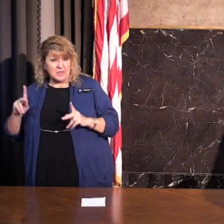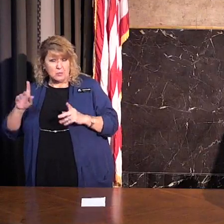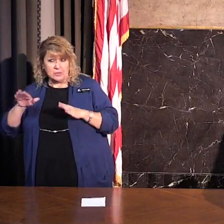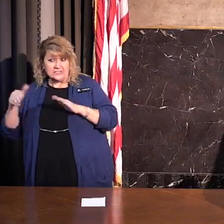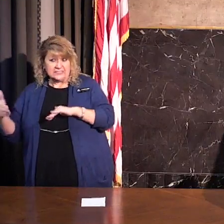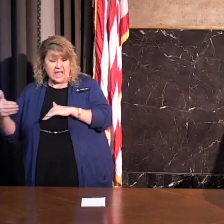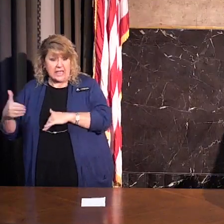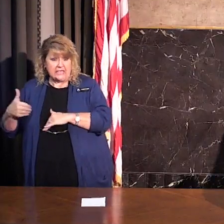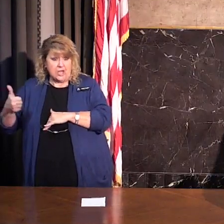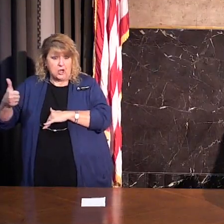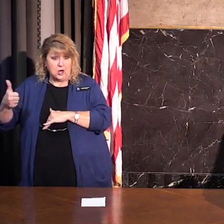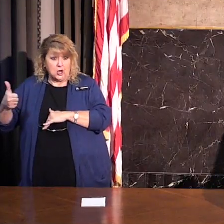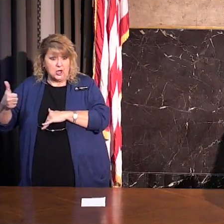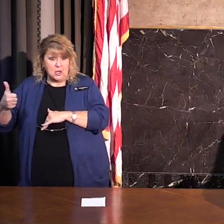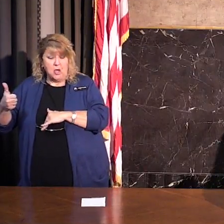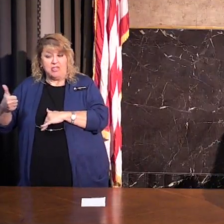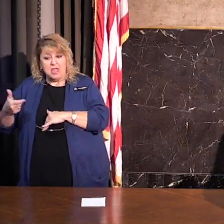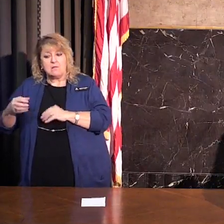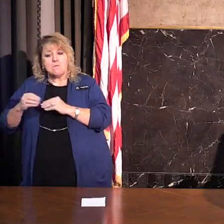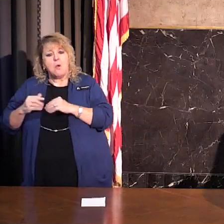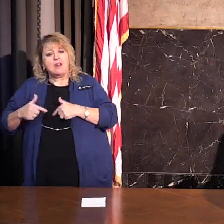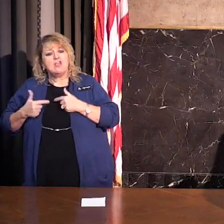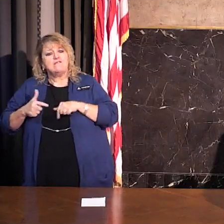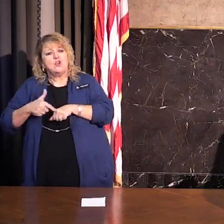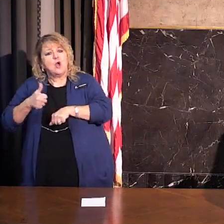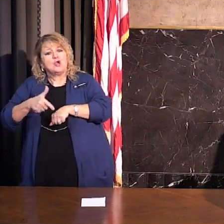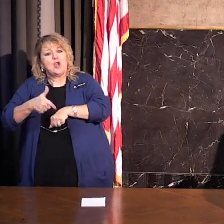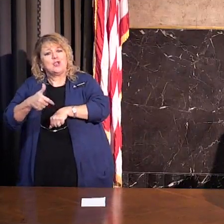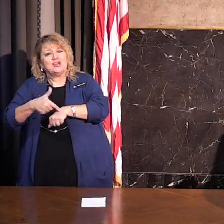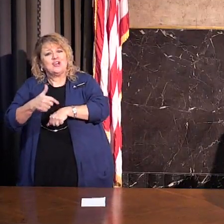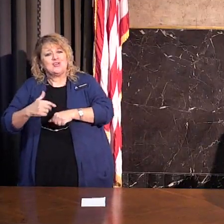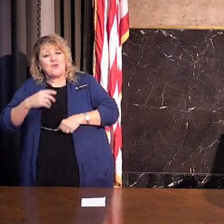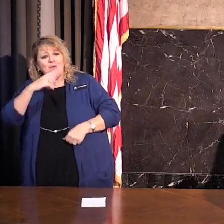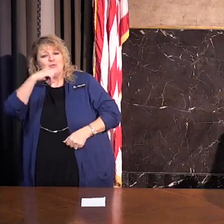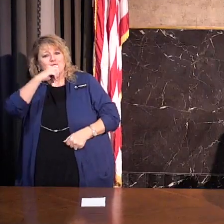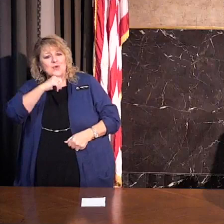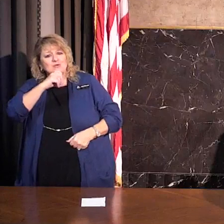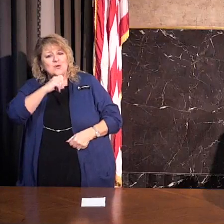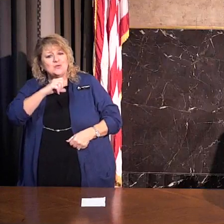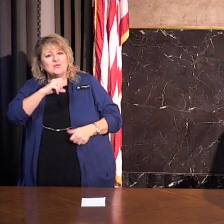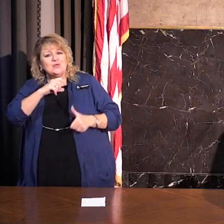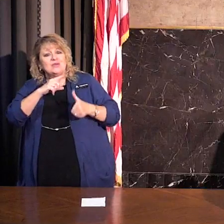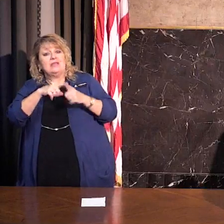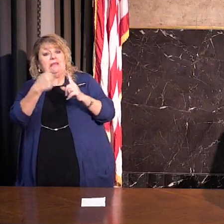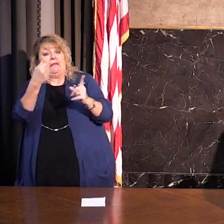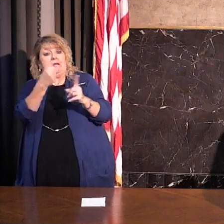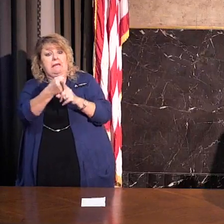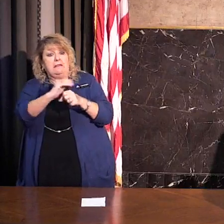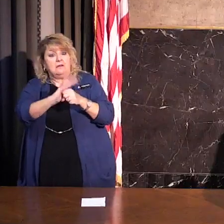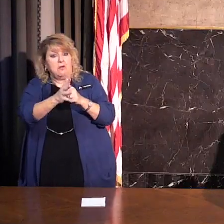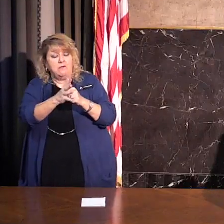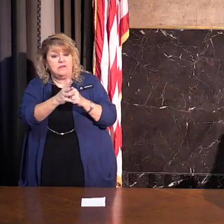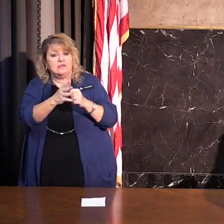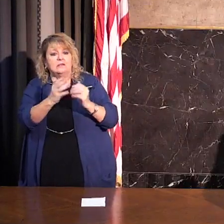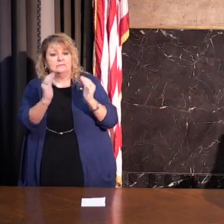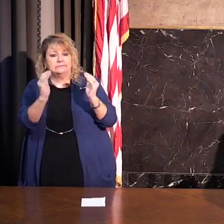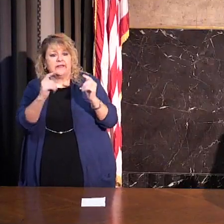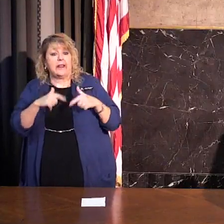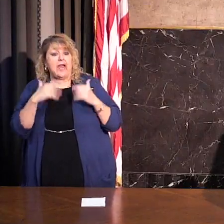American men. Um this continues to be a real threat to you know, our health and